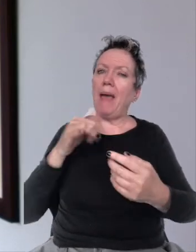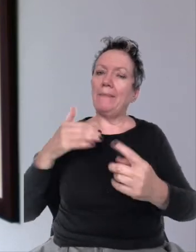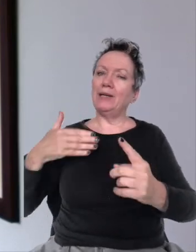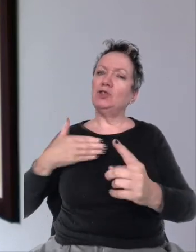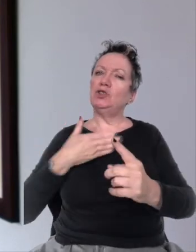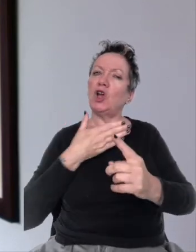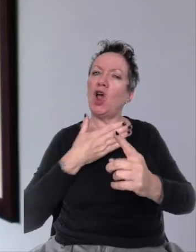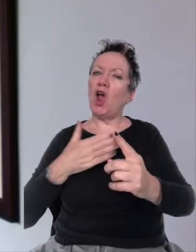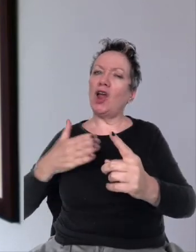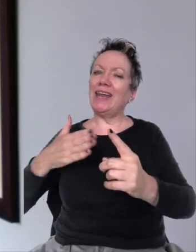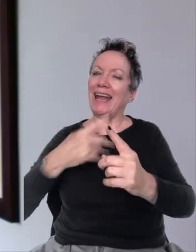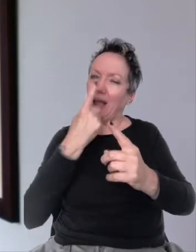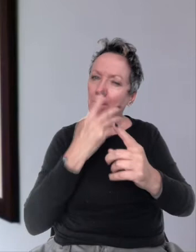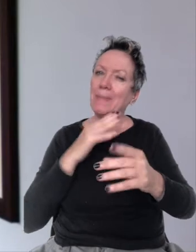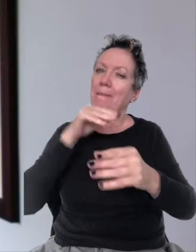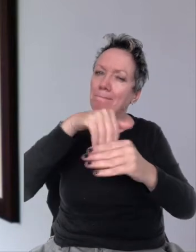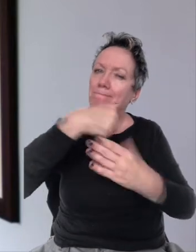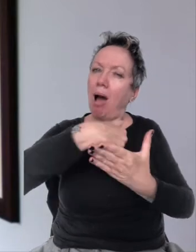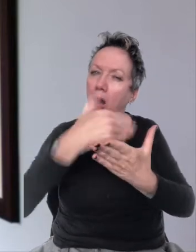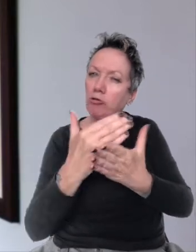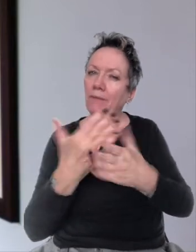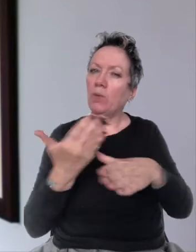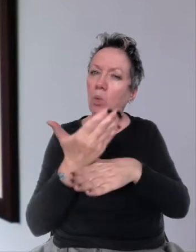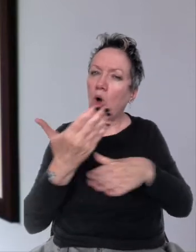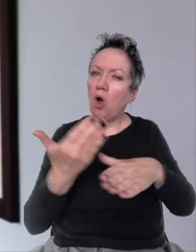to some of these other conversations we've heard about how do we sustain